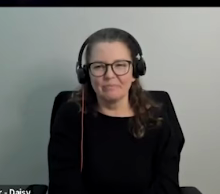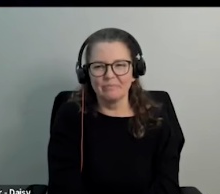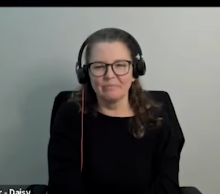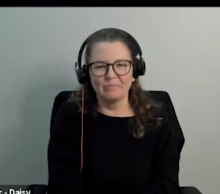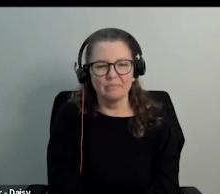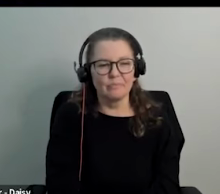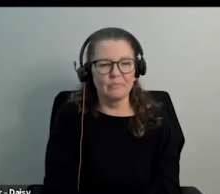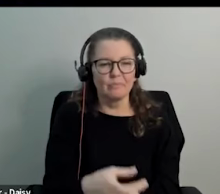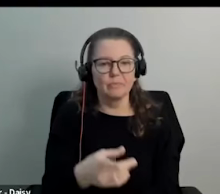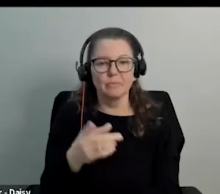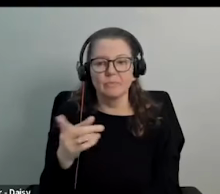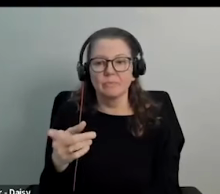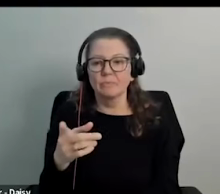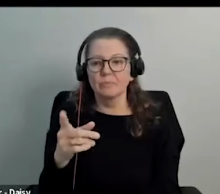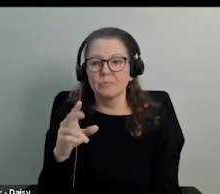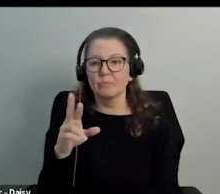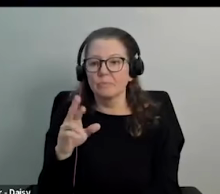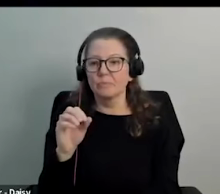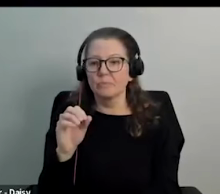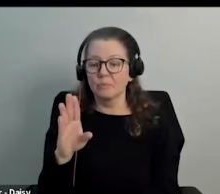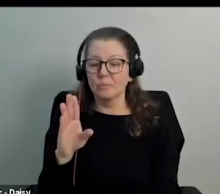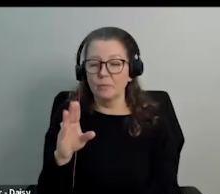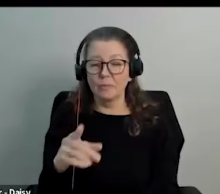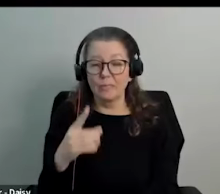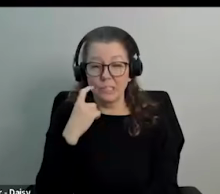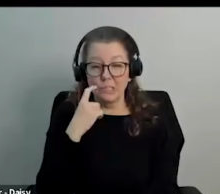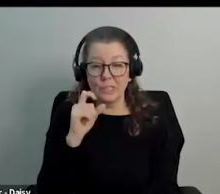First of all, when that question was asked,